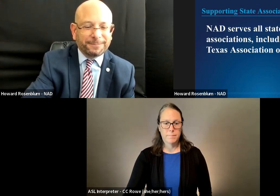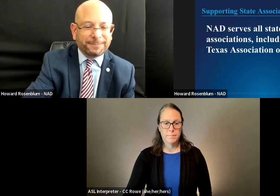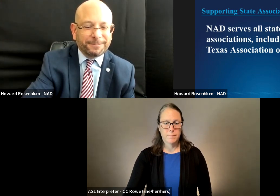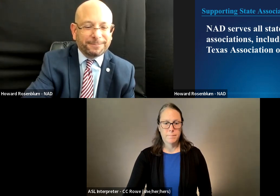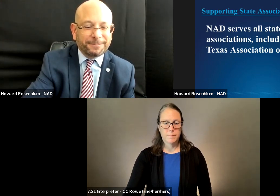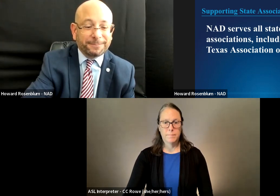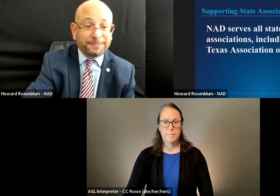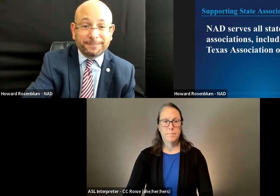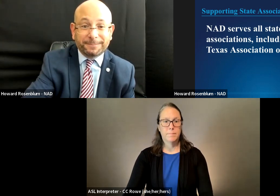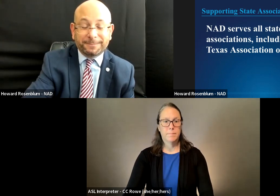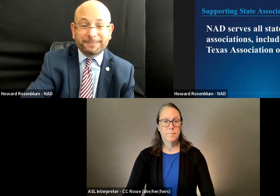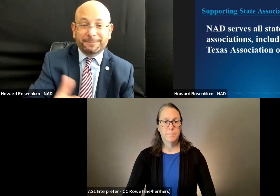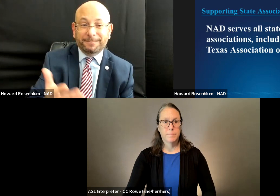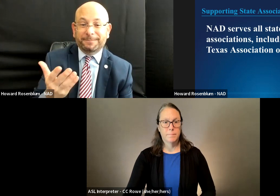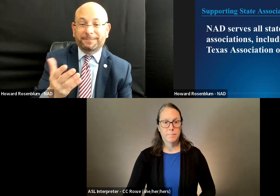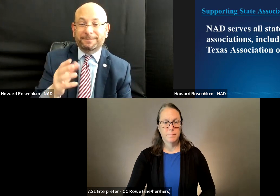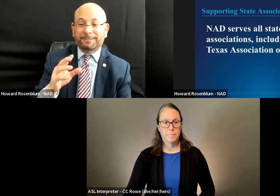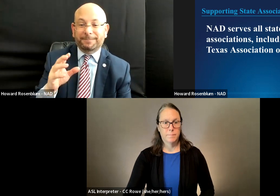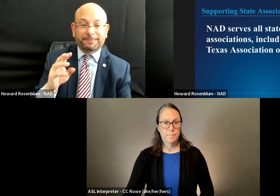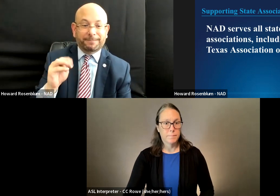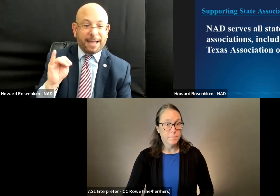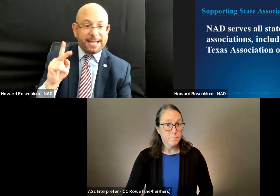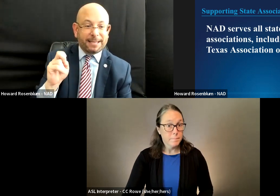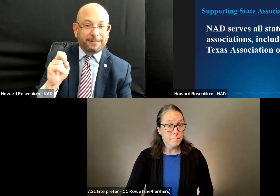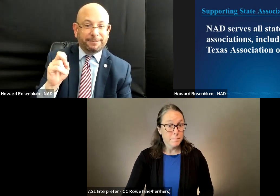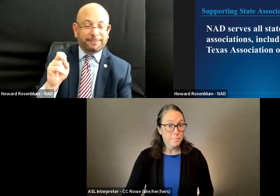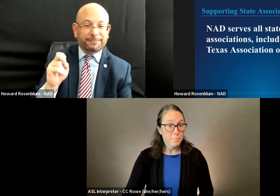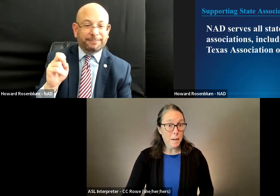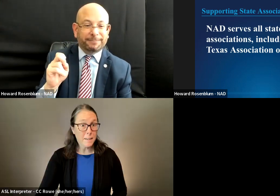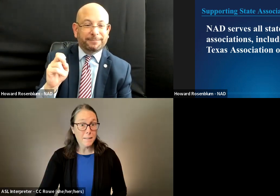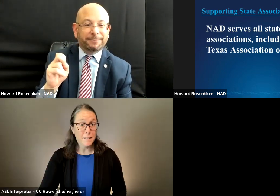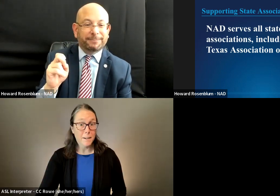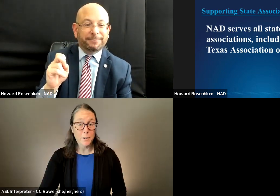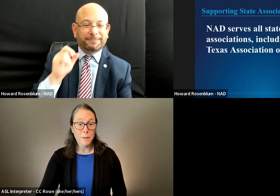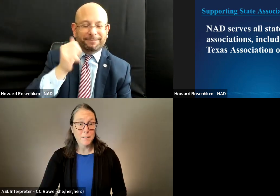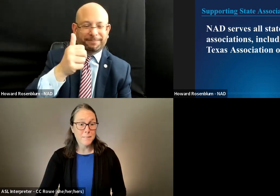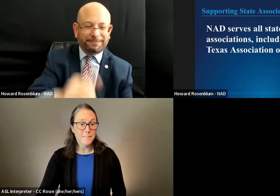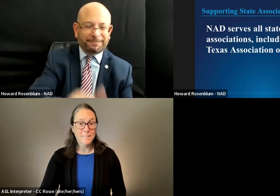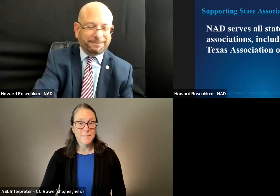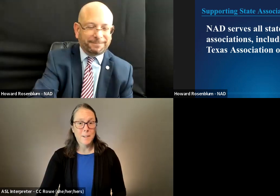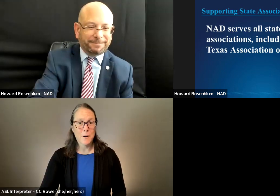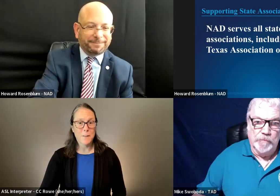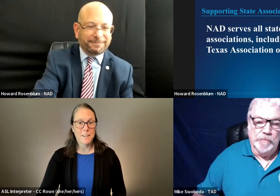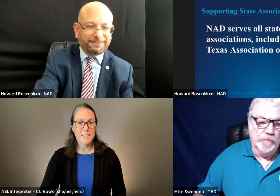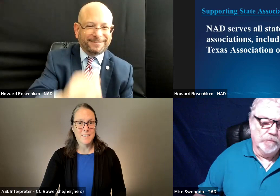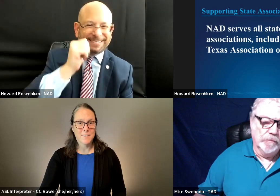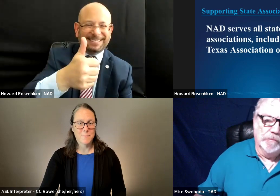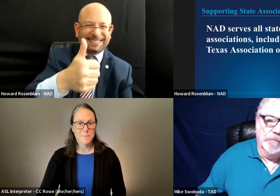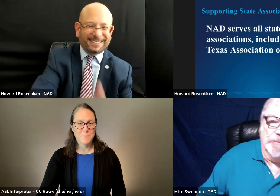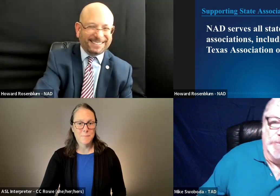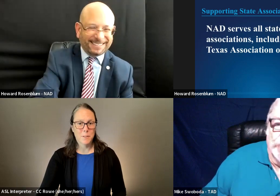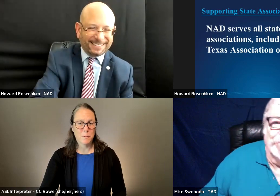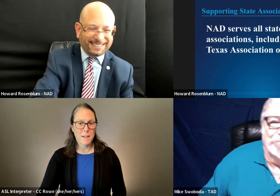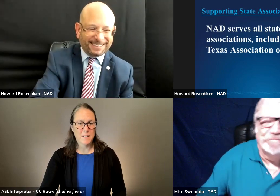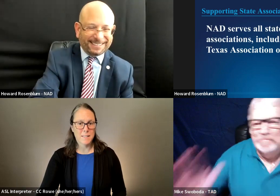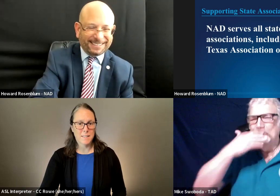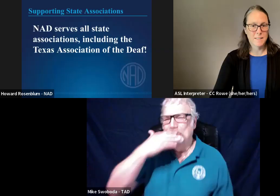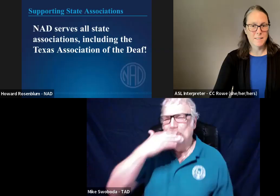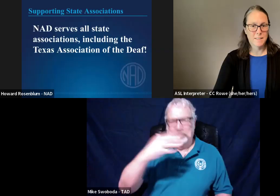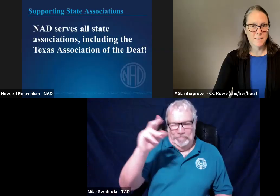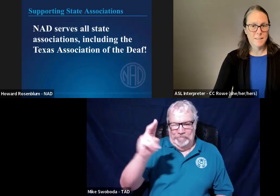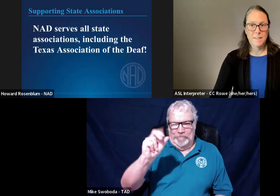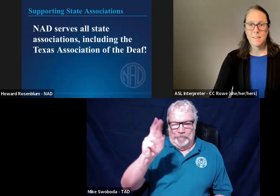will turn it over to my co-presenter.